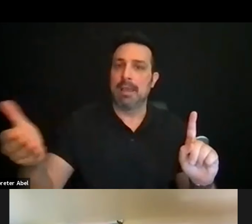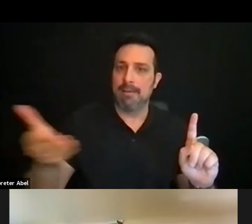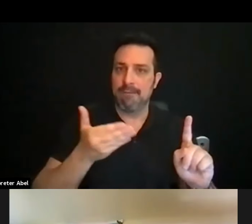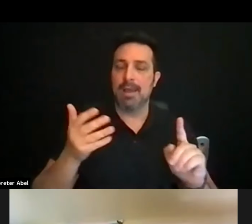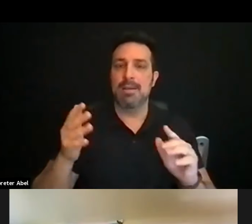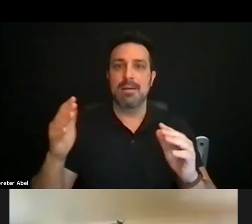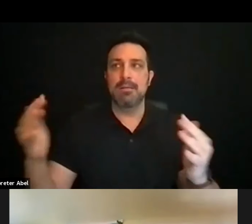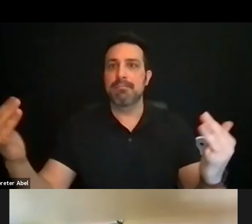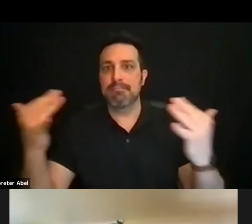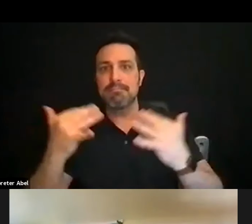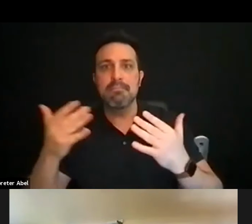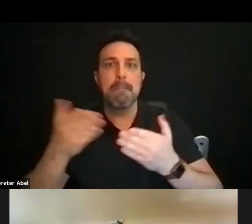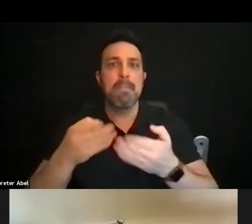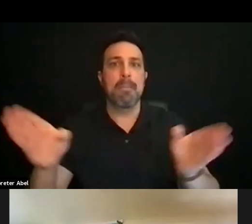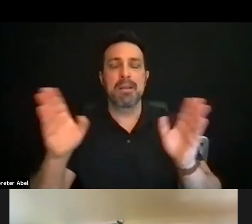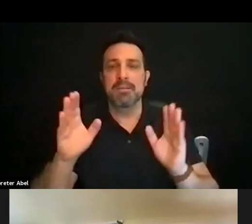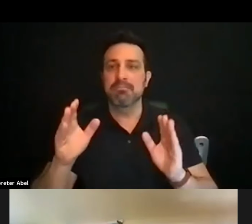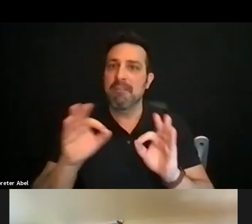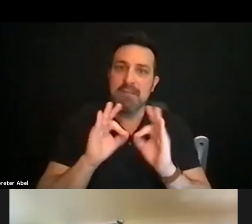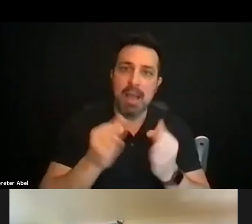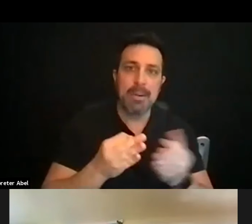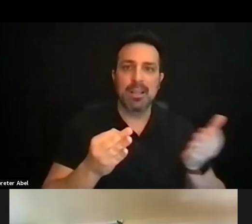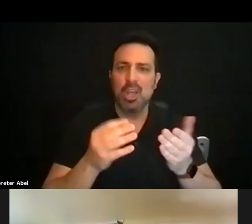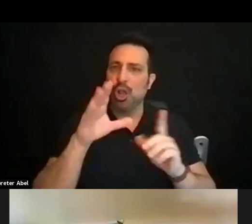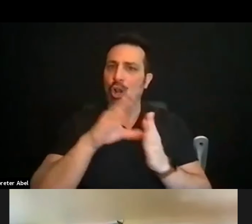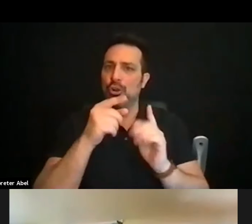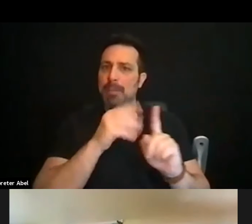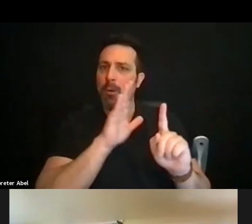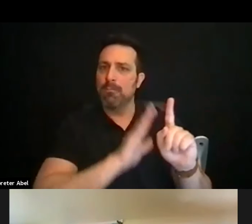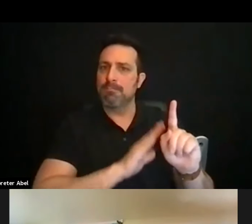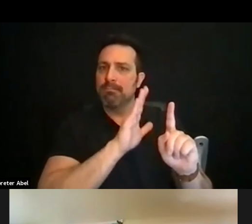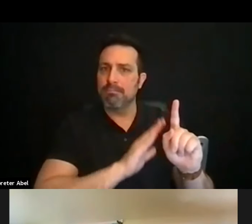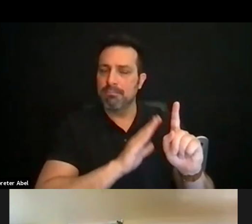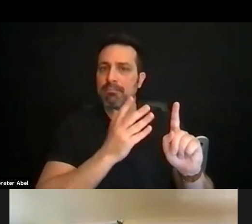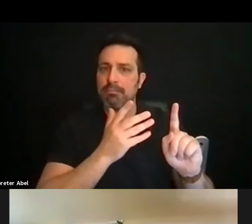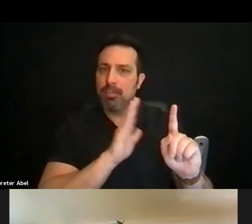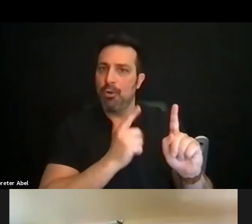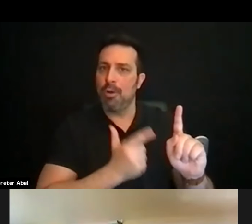that we work, we hold an event on a day that a loved one was killed by police and invite the public